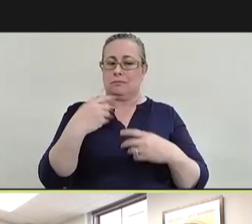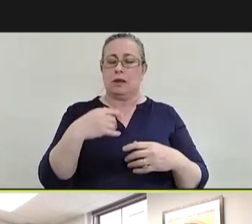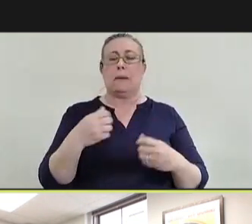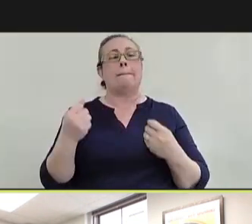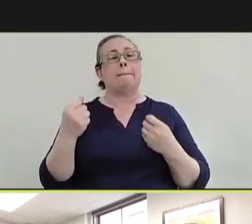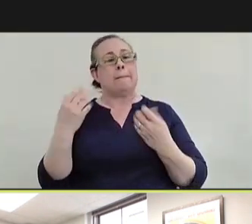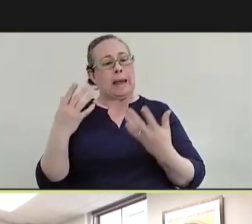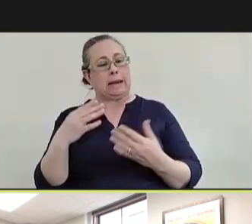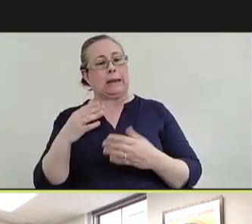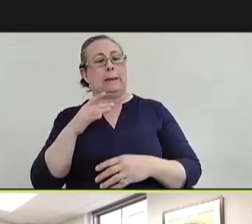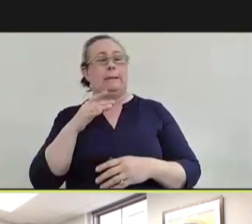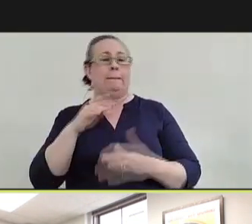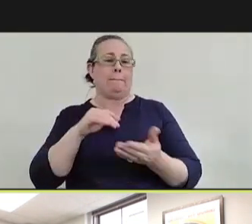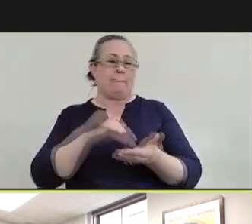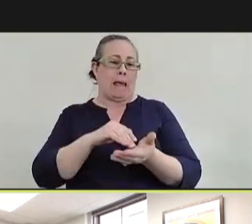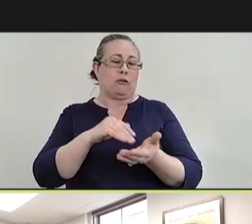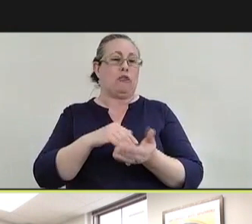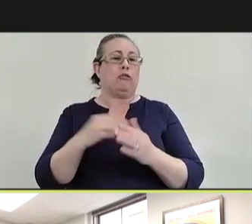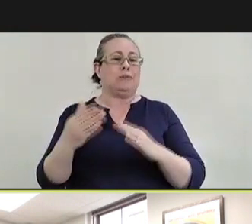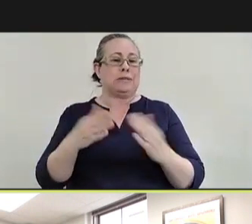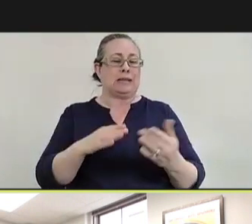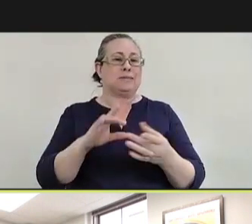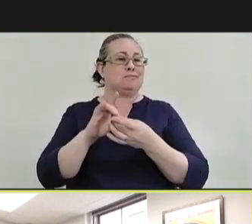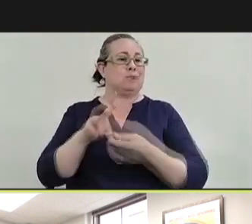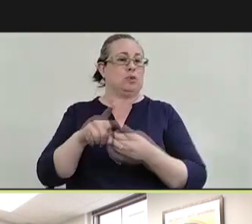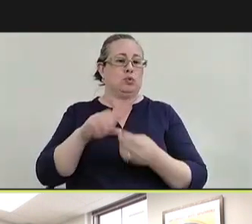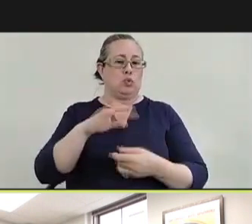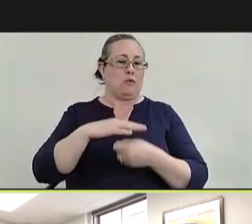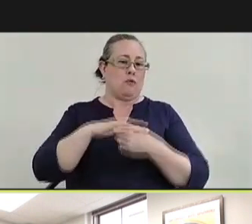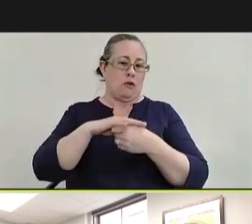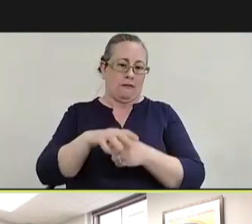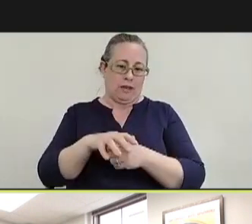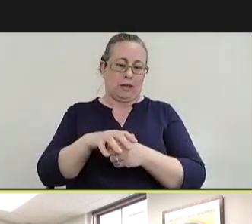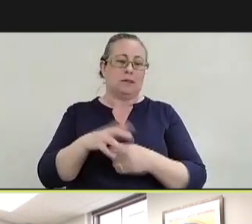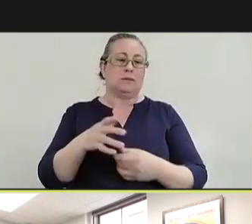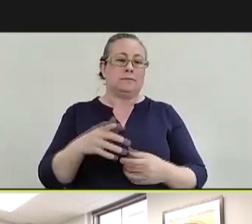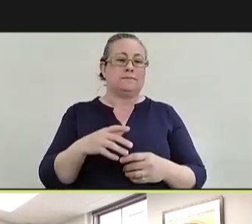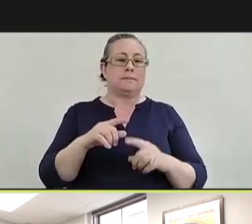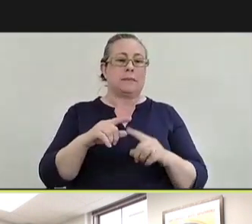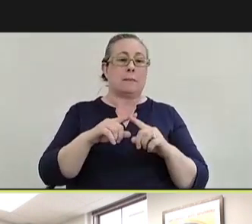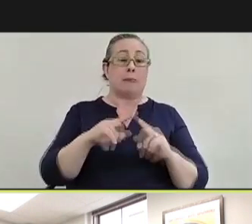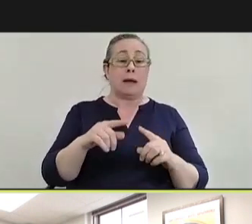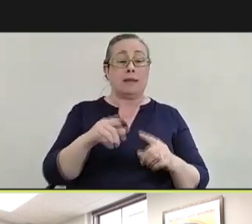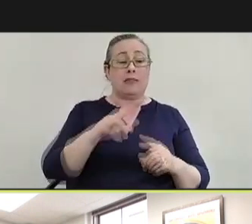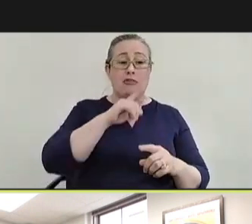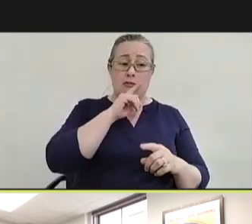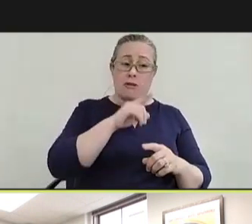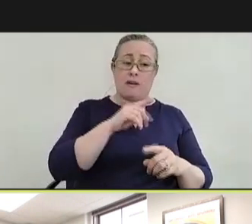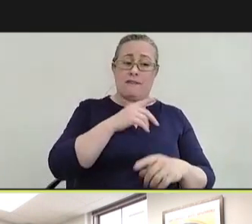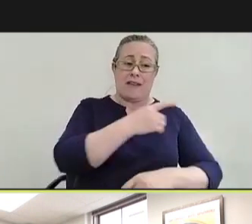Most maternal deaths are preventable, but there are vaccine preventable maternal deaths as well.